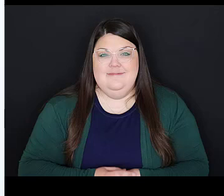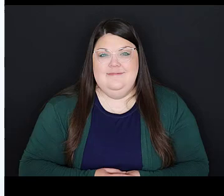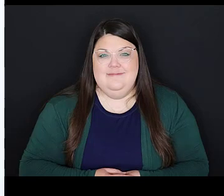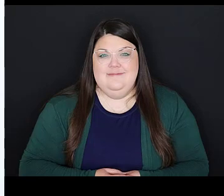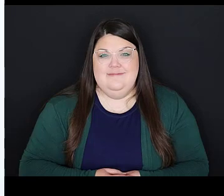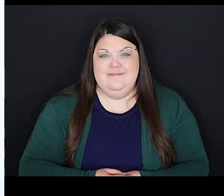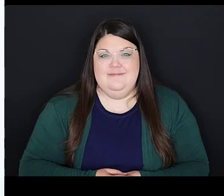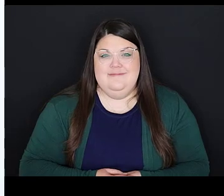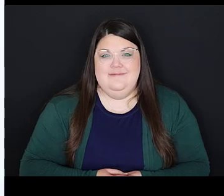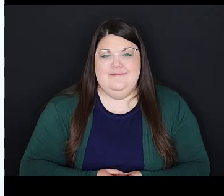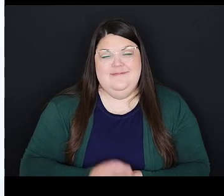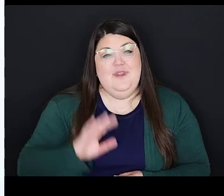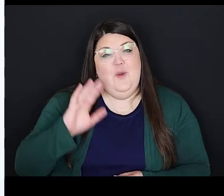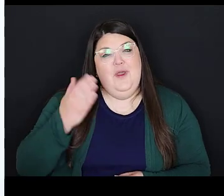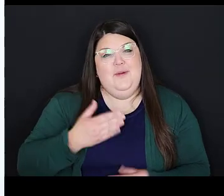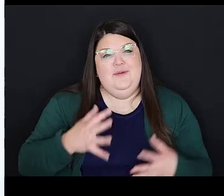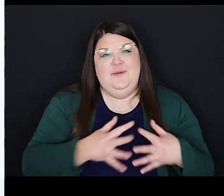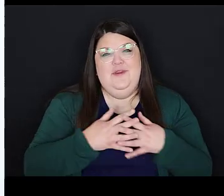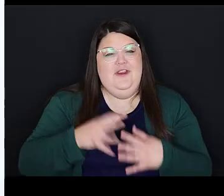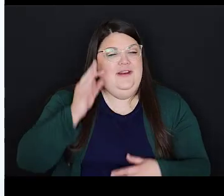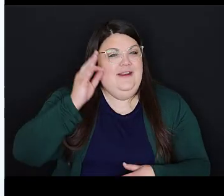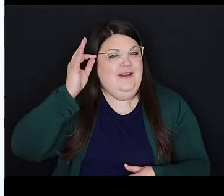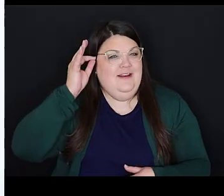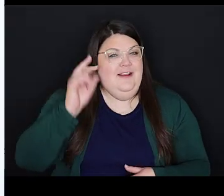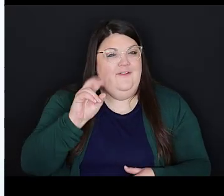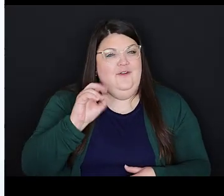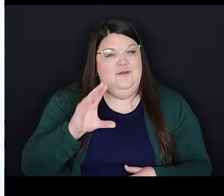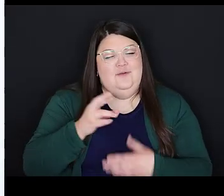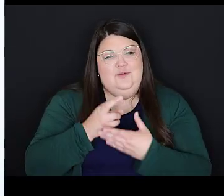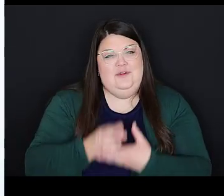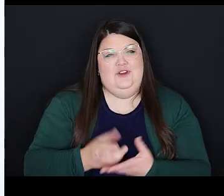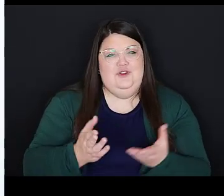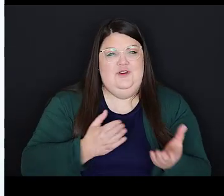[Adrienne Rodriguez] Welcome to the American Indian Vocational Rehabilitation Services